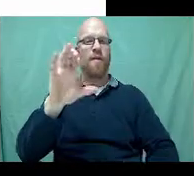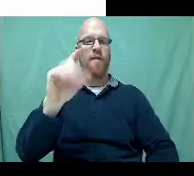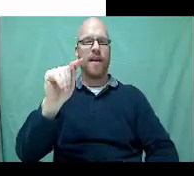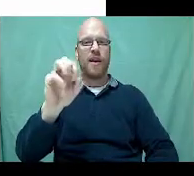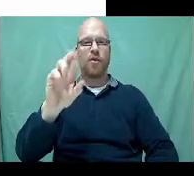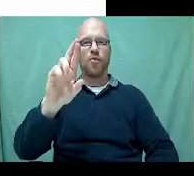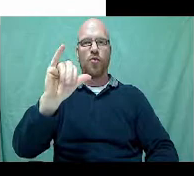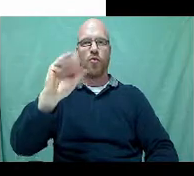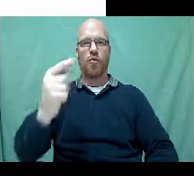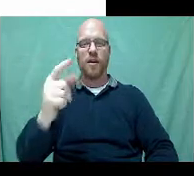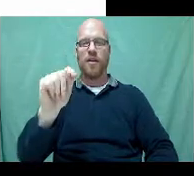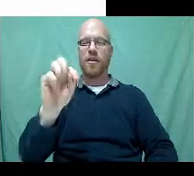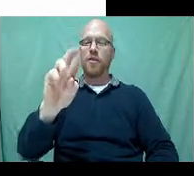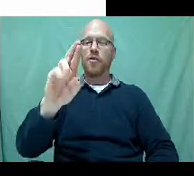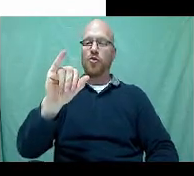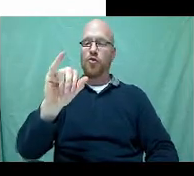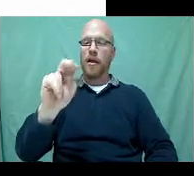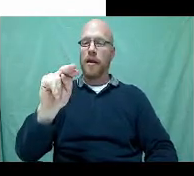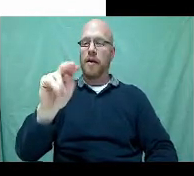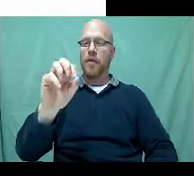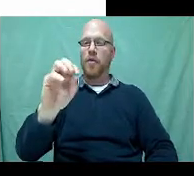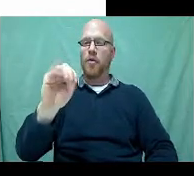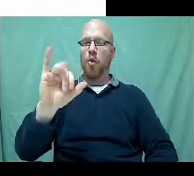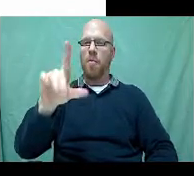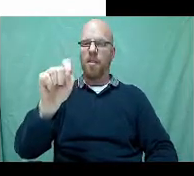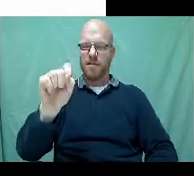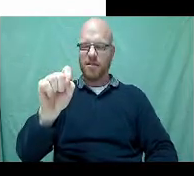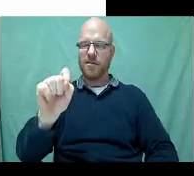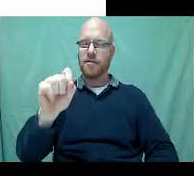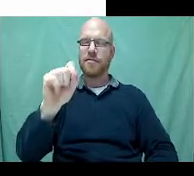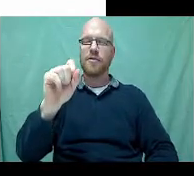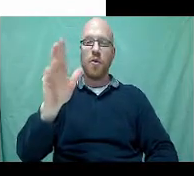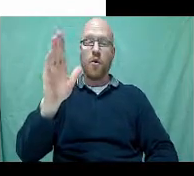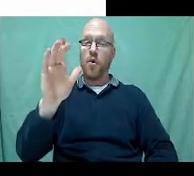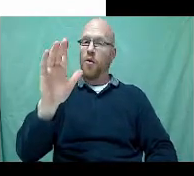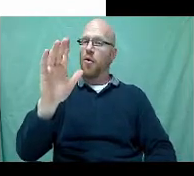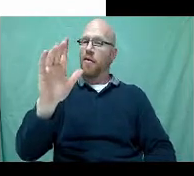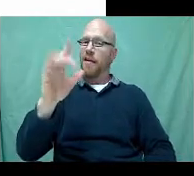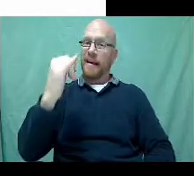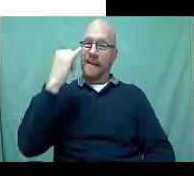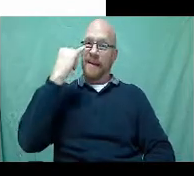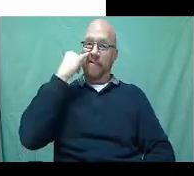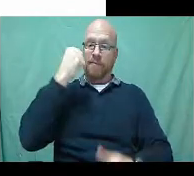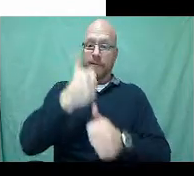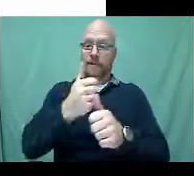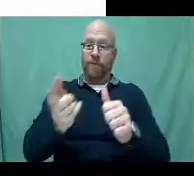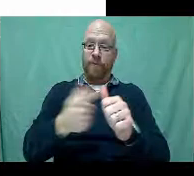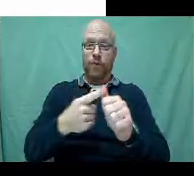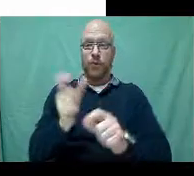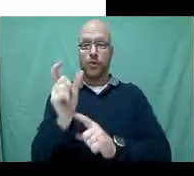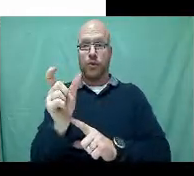where the first term, you know the a, coefficient a,